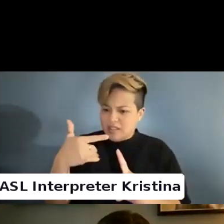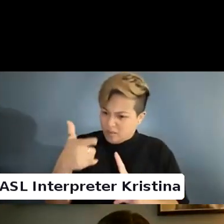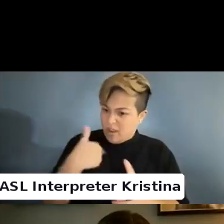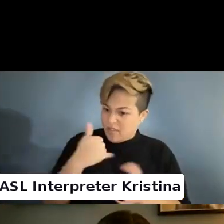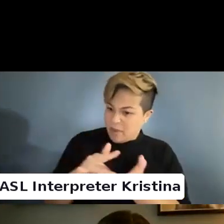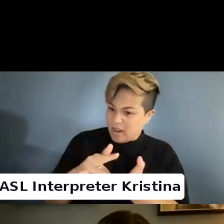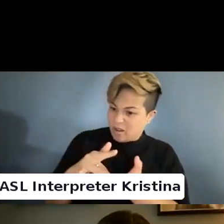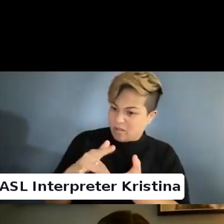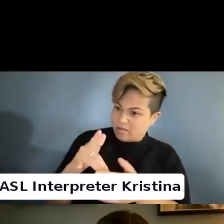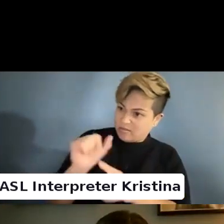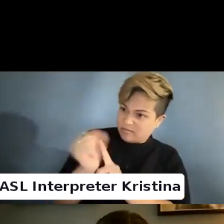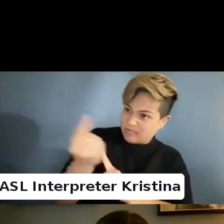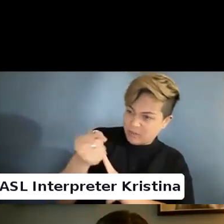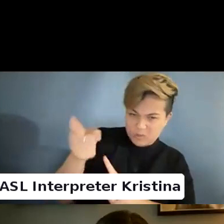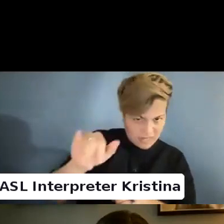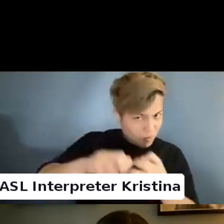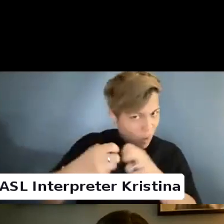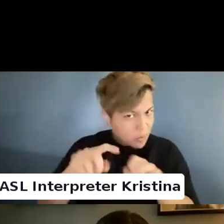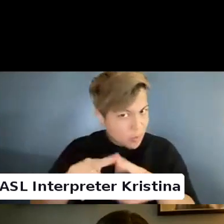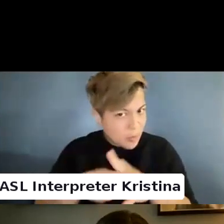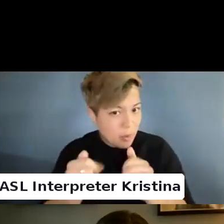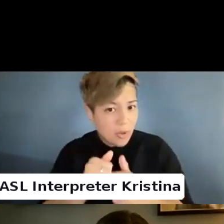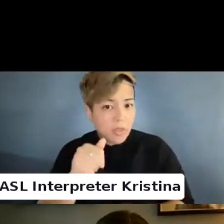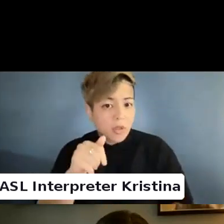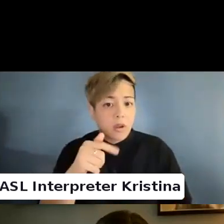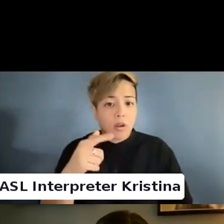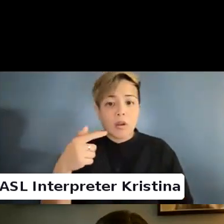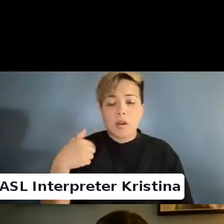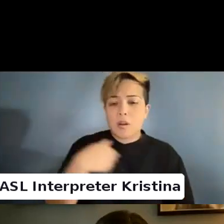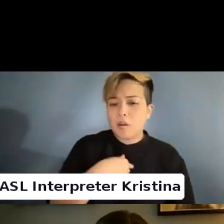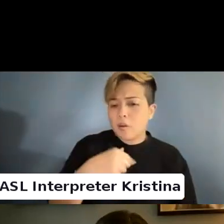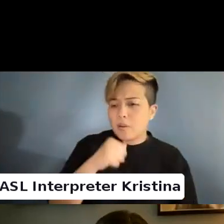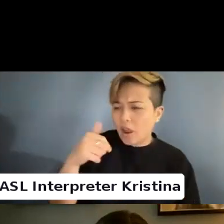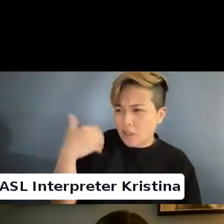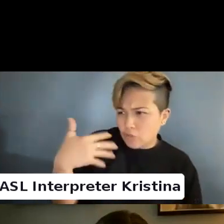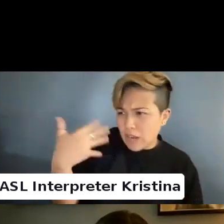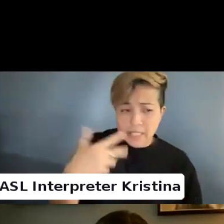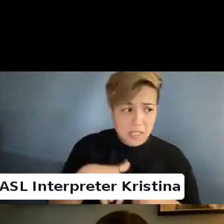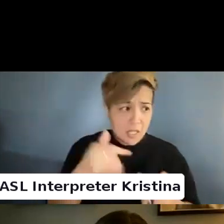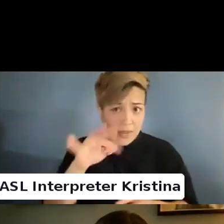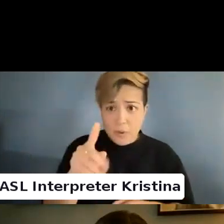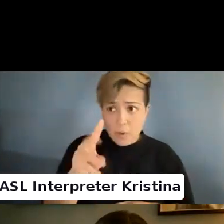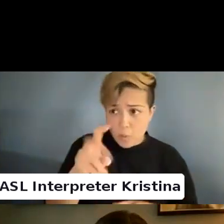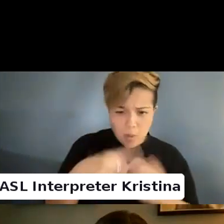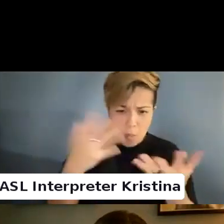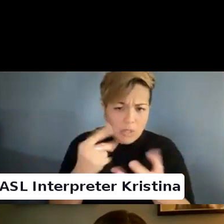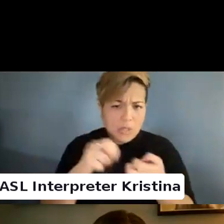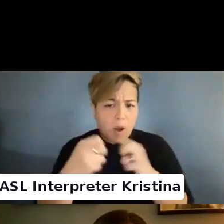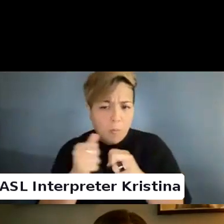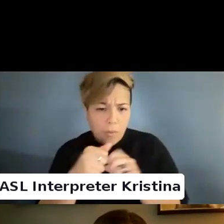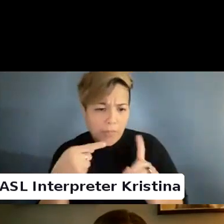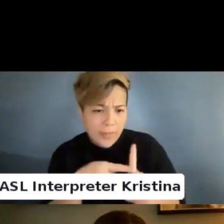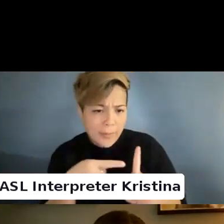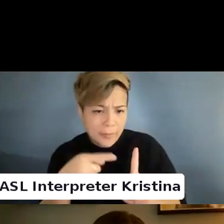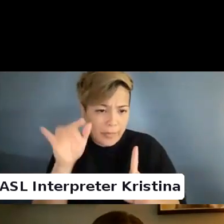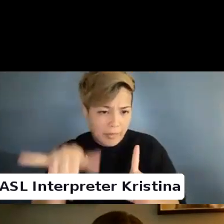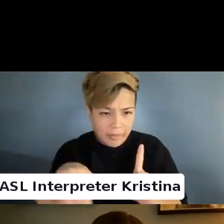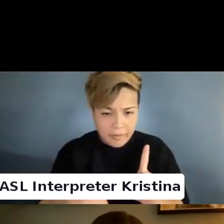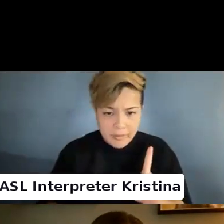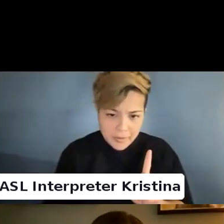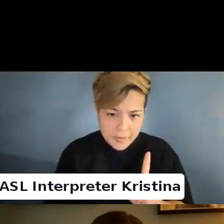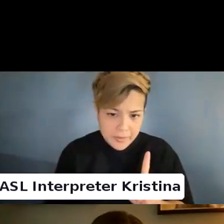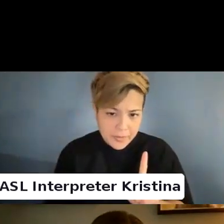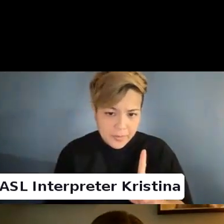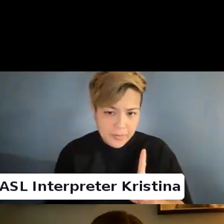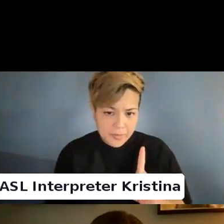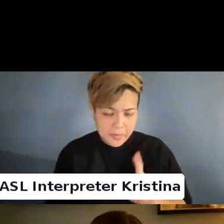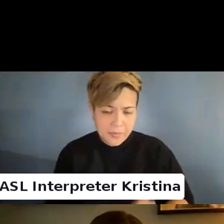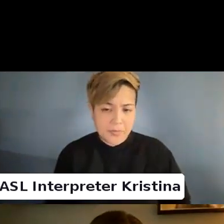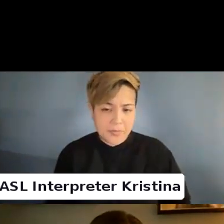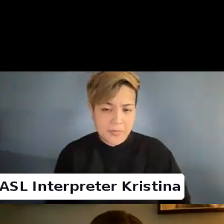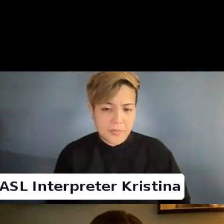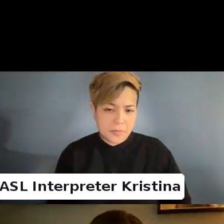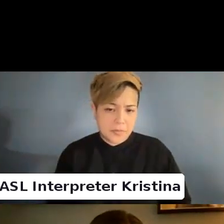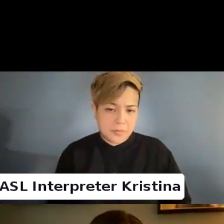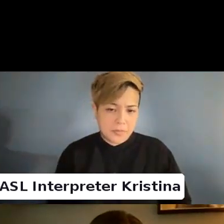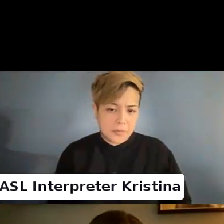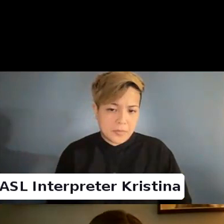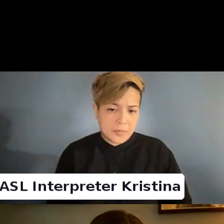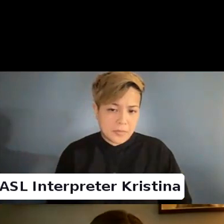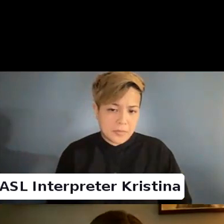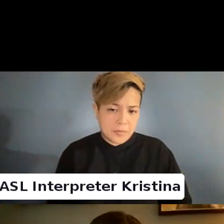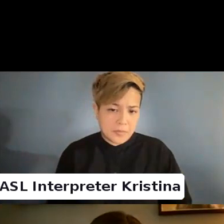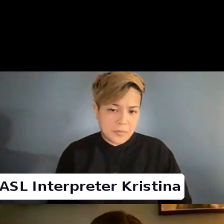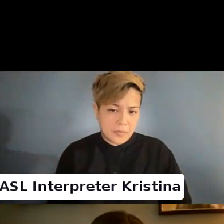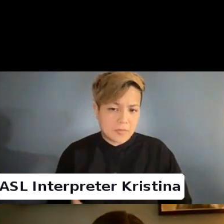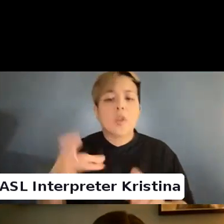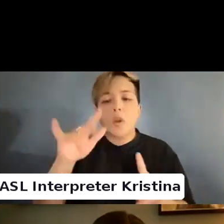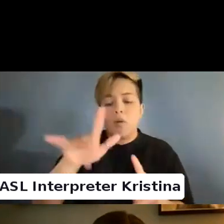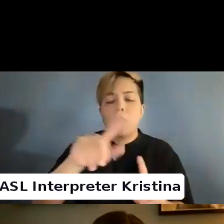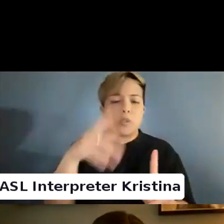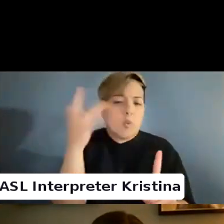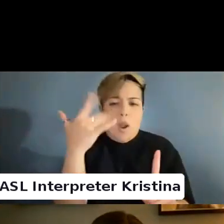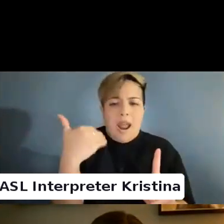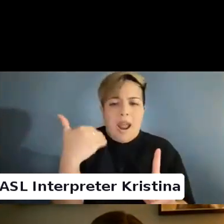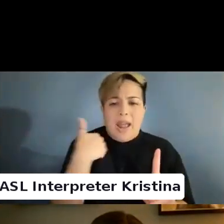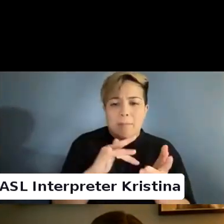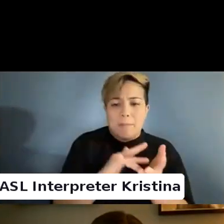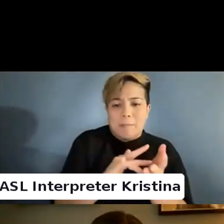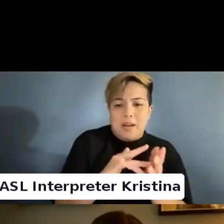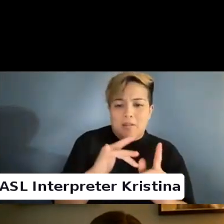What is the problem with them?